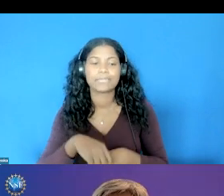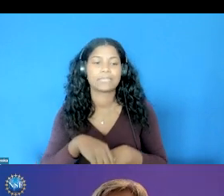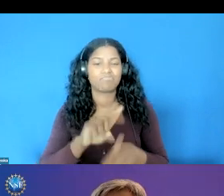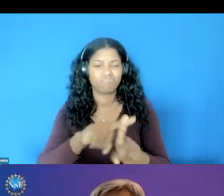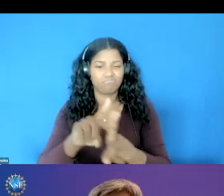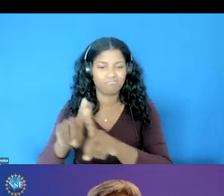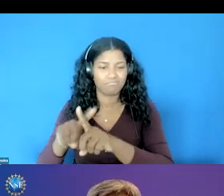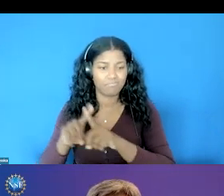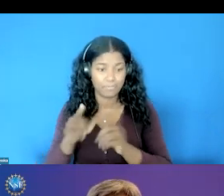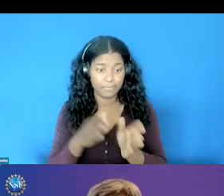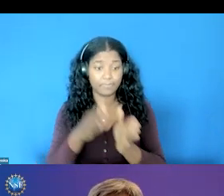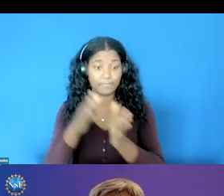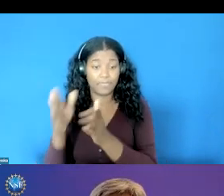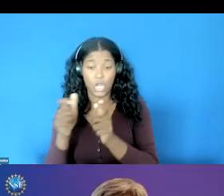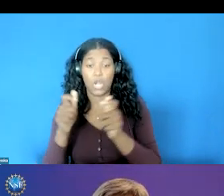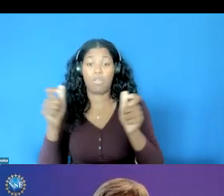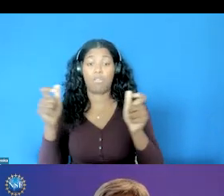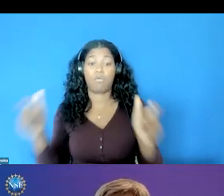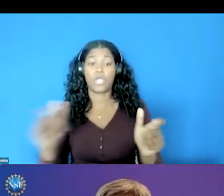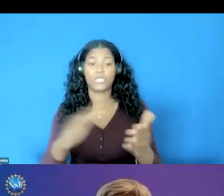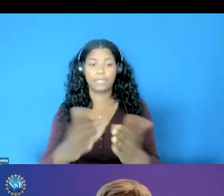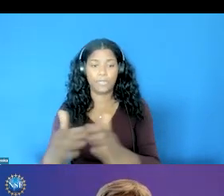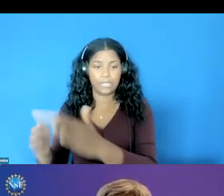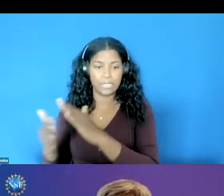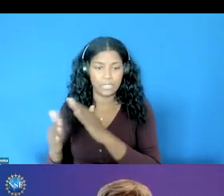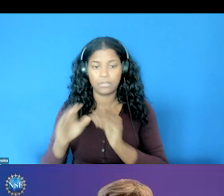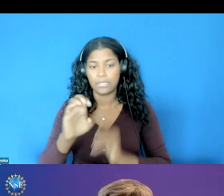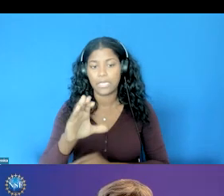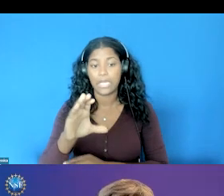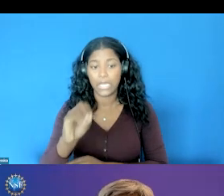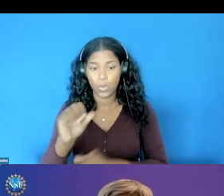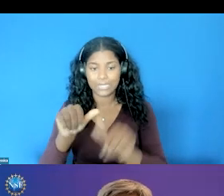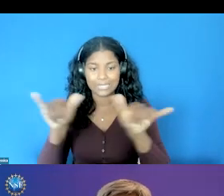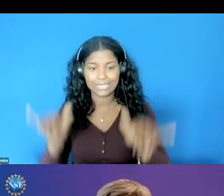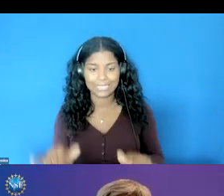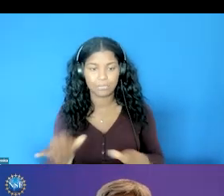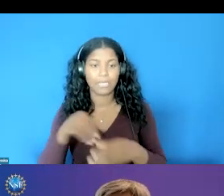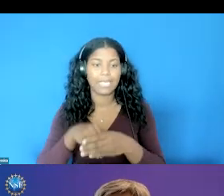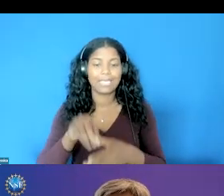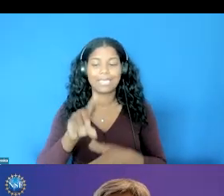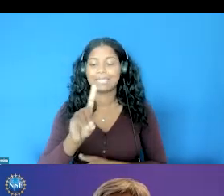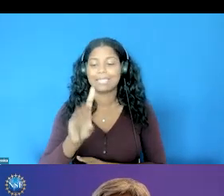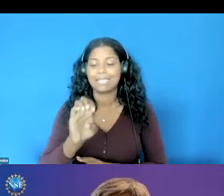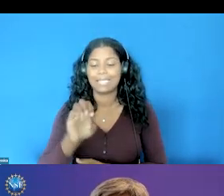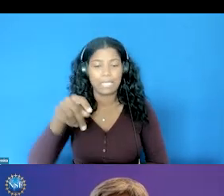To larger communities, ecosystems in the environment in DEB, that's division of environmental biology.